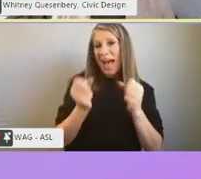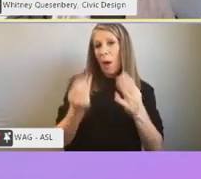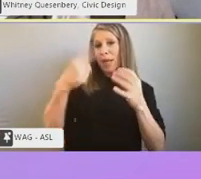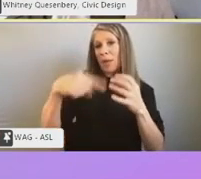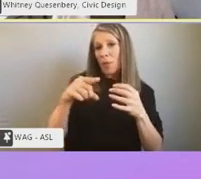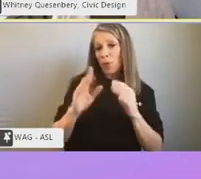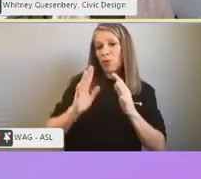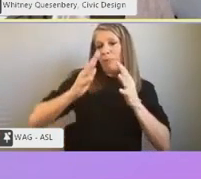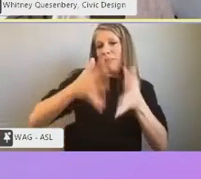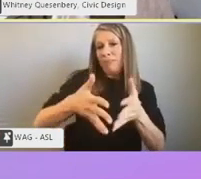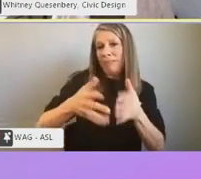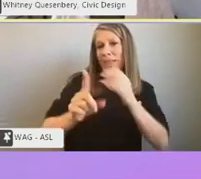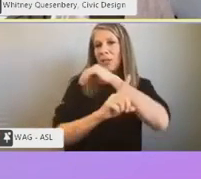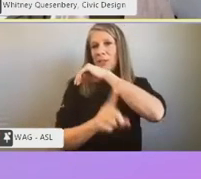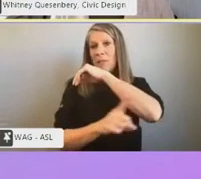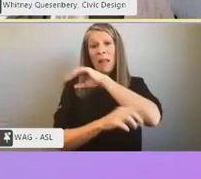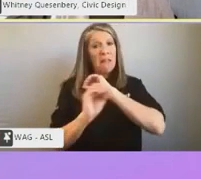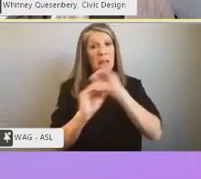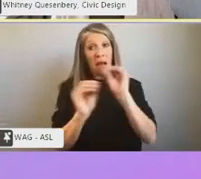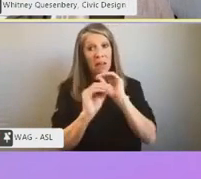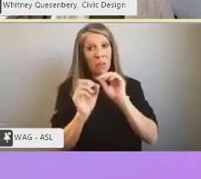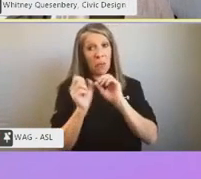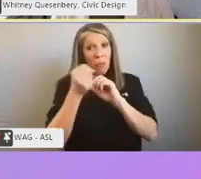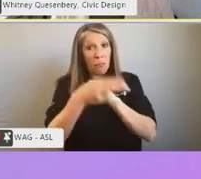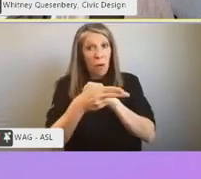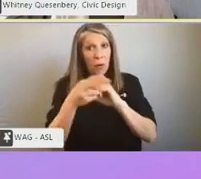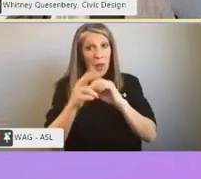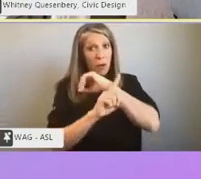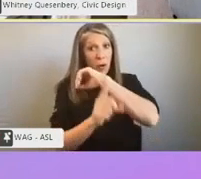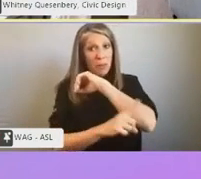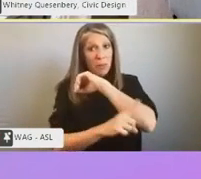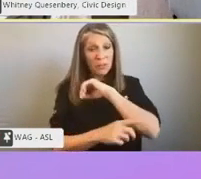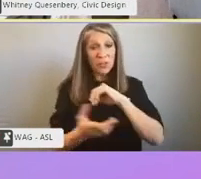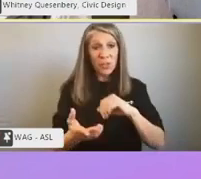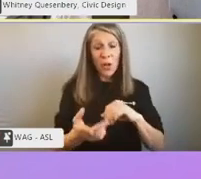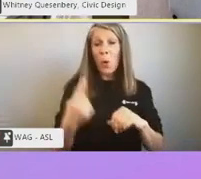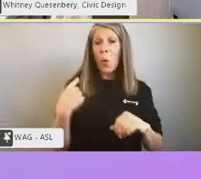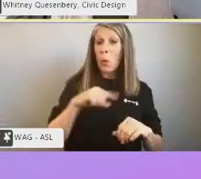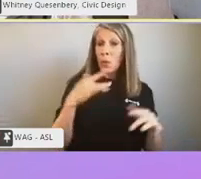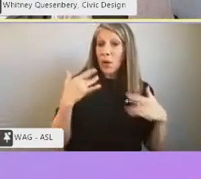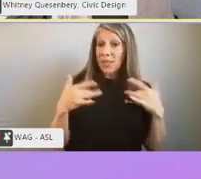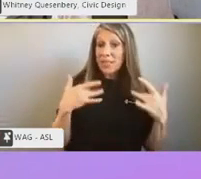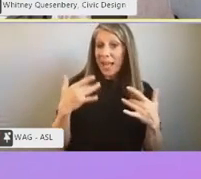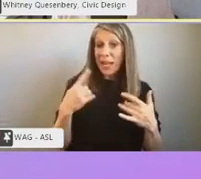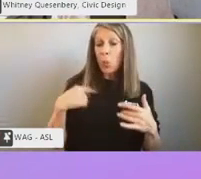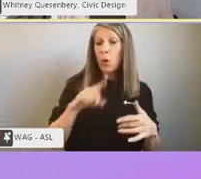One of our metrics as we observe people in voting is whether they -- how many of these ended up in the trash